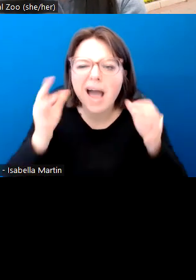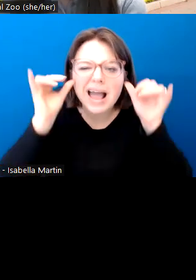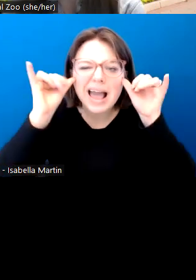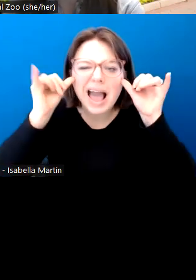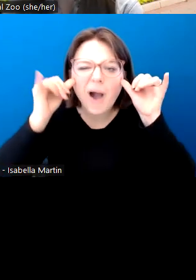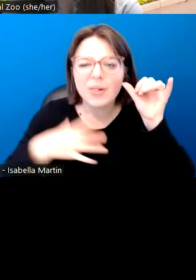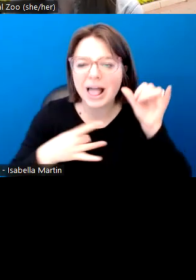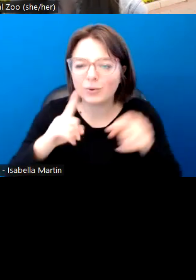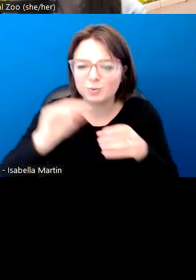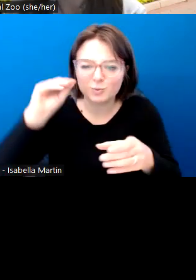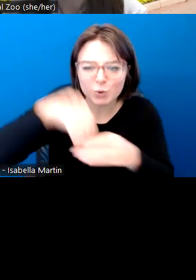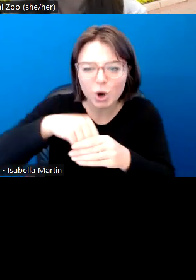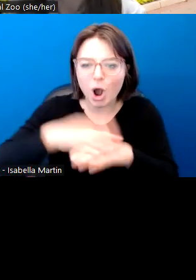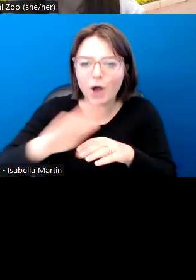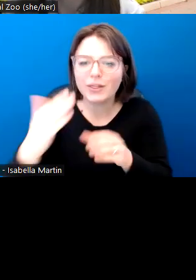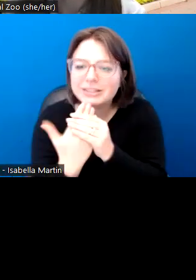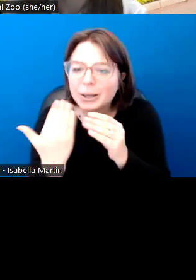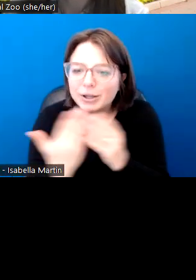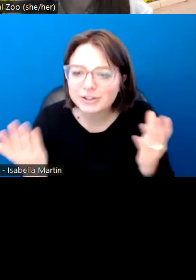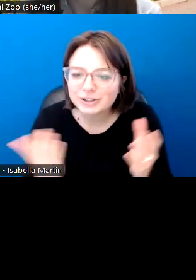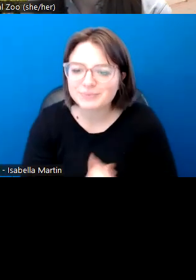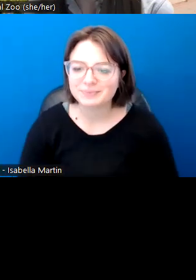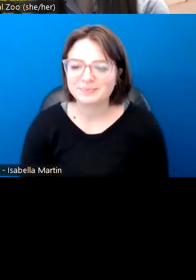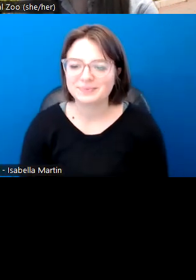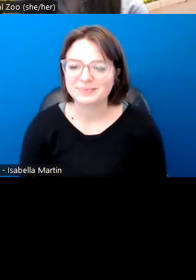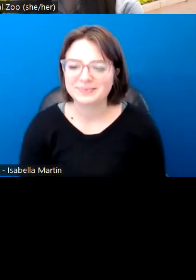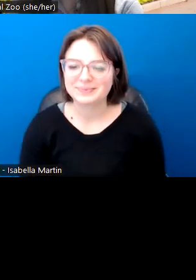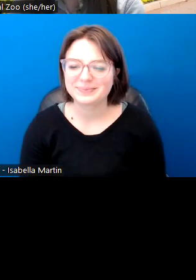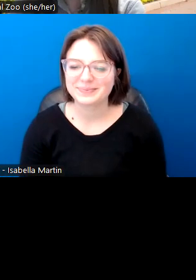Will you find the chat and answer those questions? I do want to quickly introduce